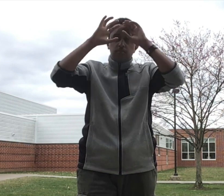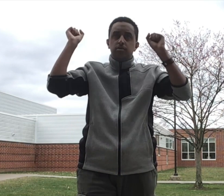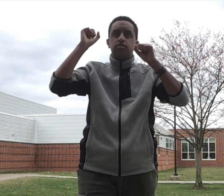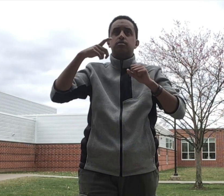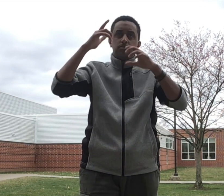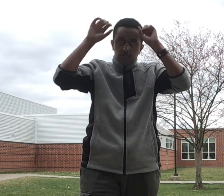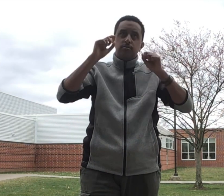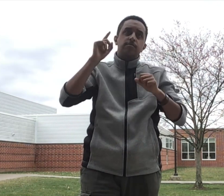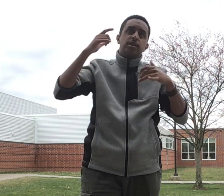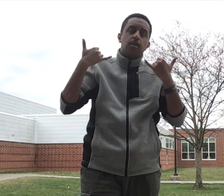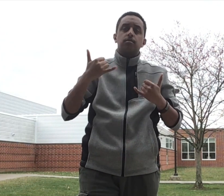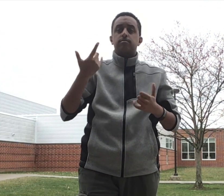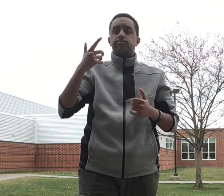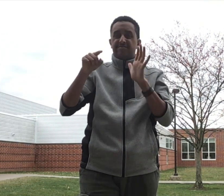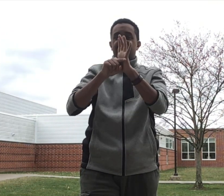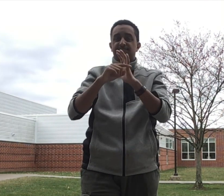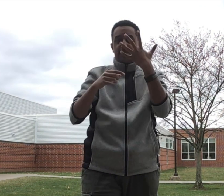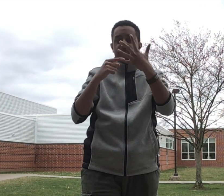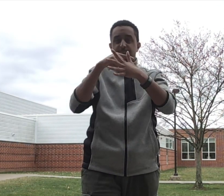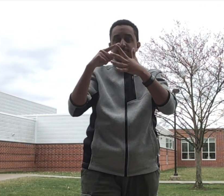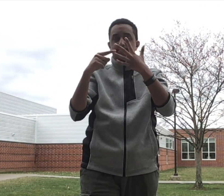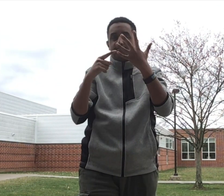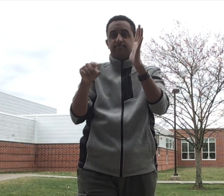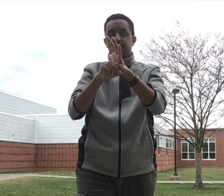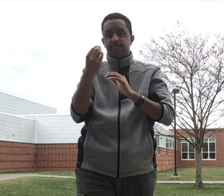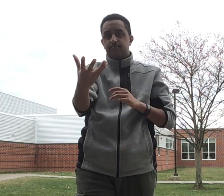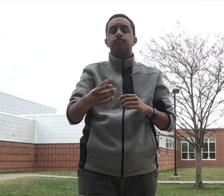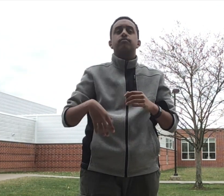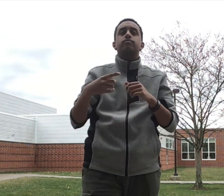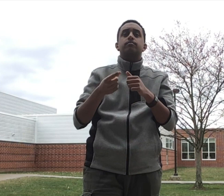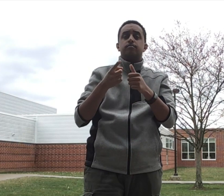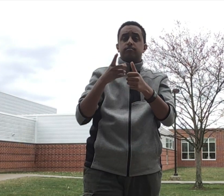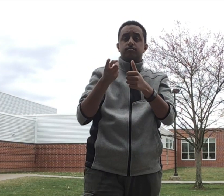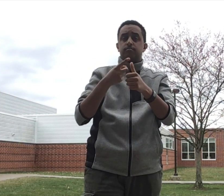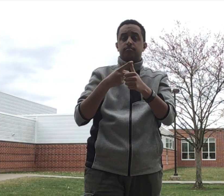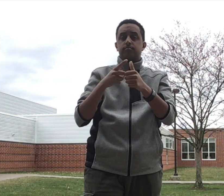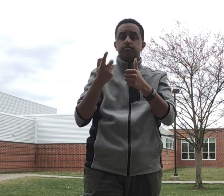were ready to demand that they have a Deaf president now. There were five major pieces